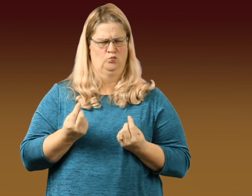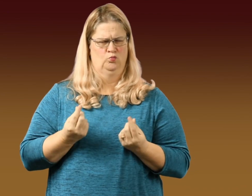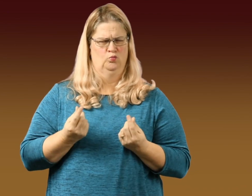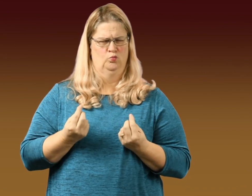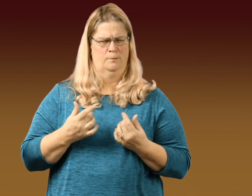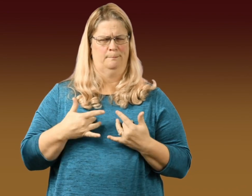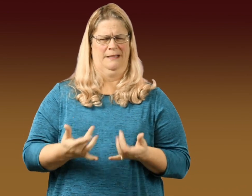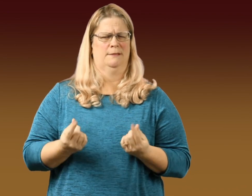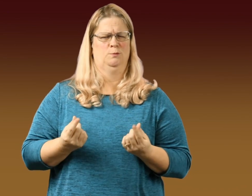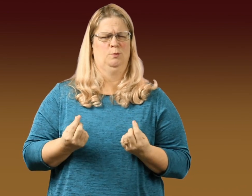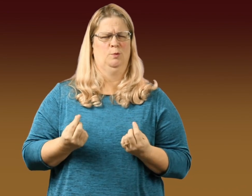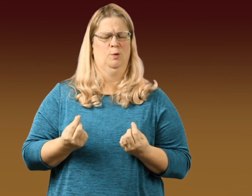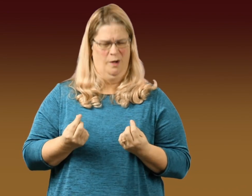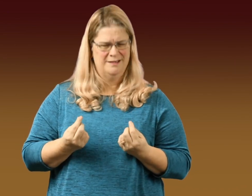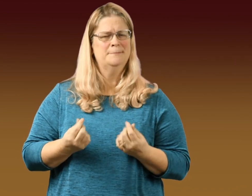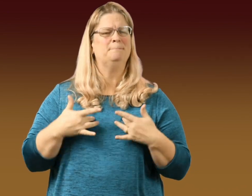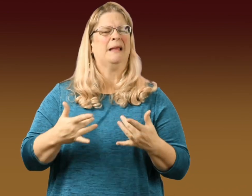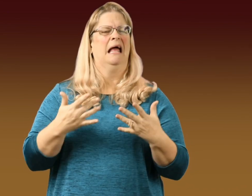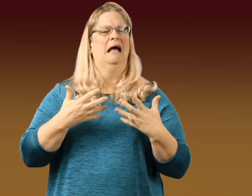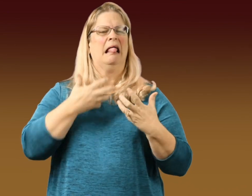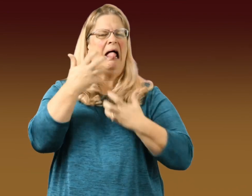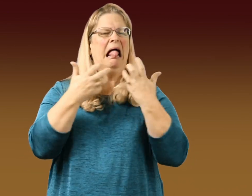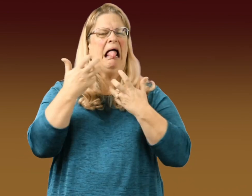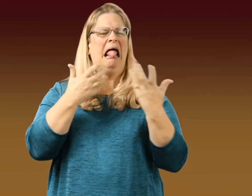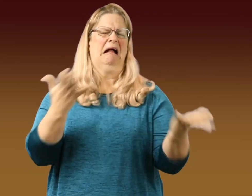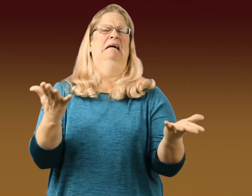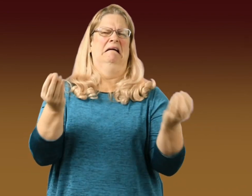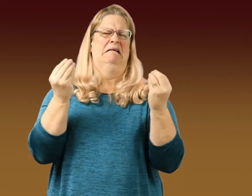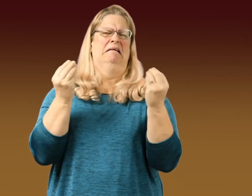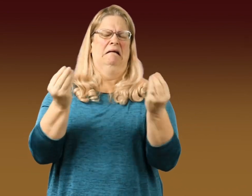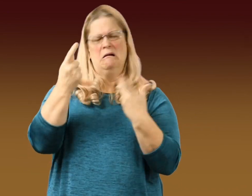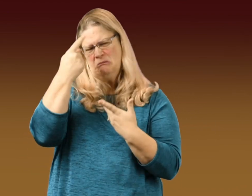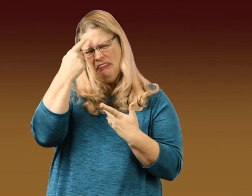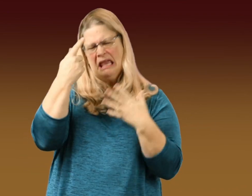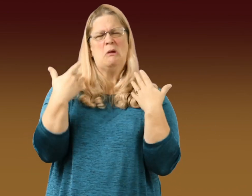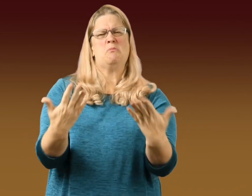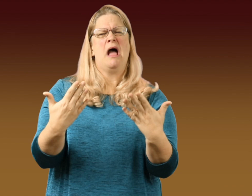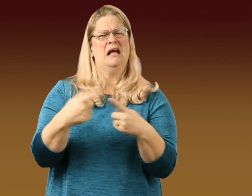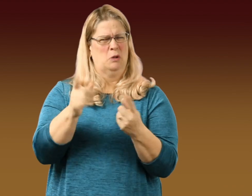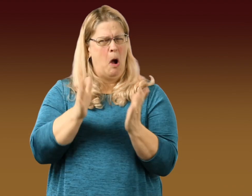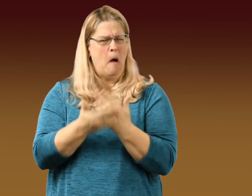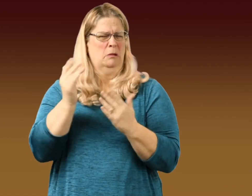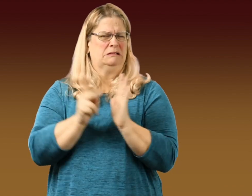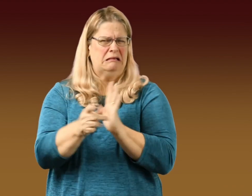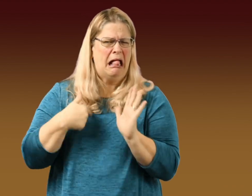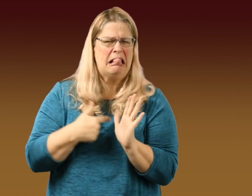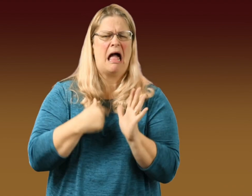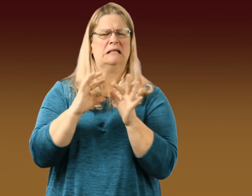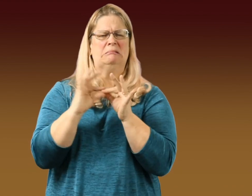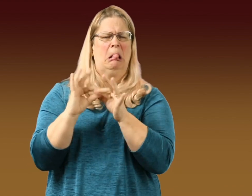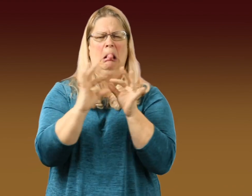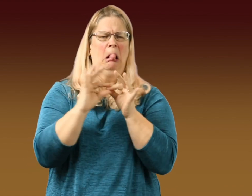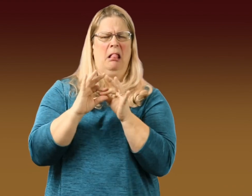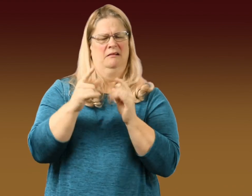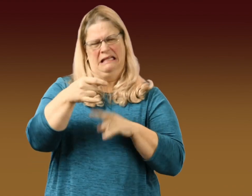of danger subside, typically, what do you do? You tend to start yelling. What were they thinking?